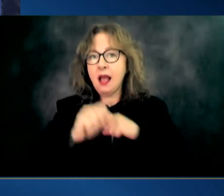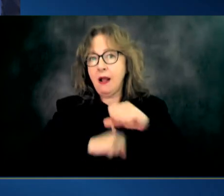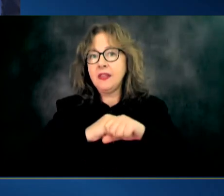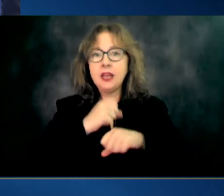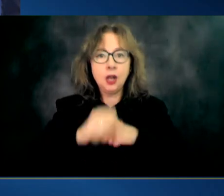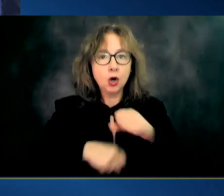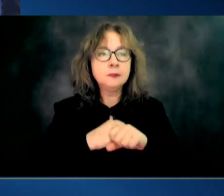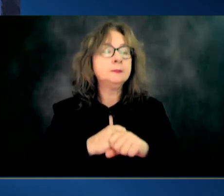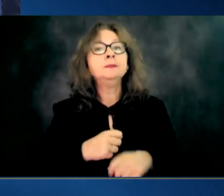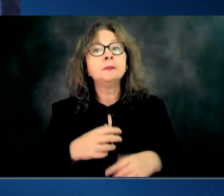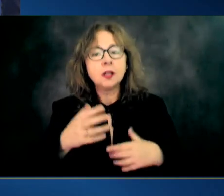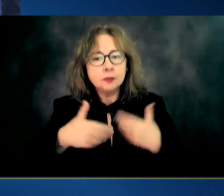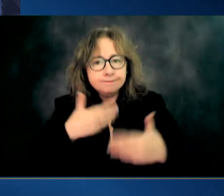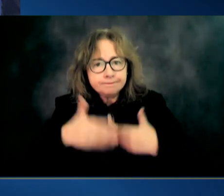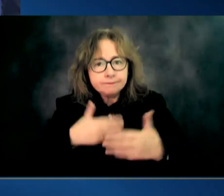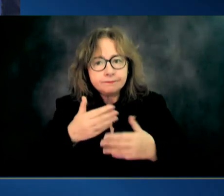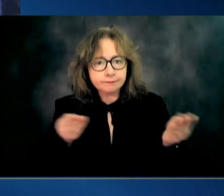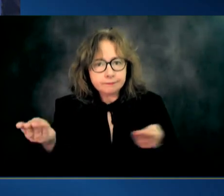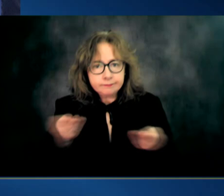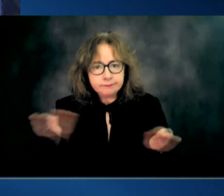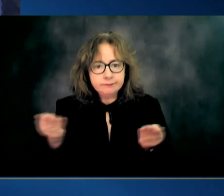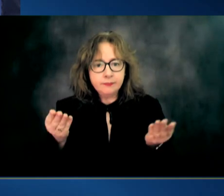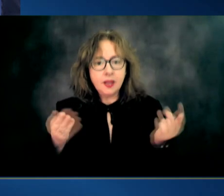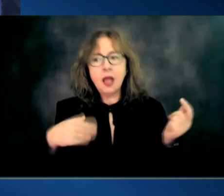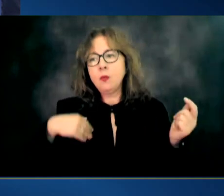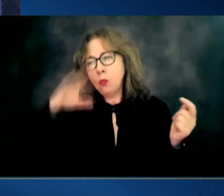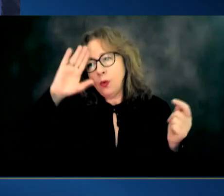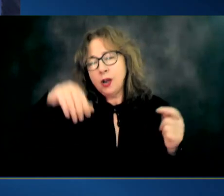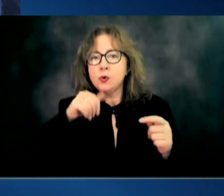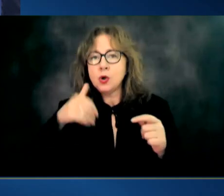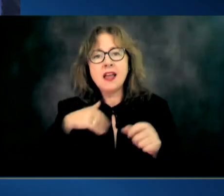we know that we don't have enough benign hematologists. We don't have enough providers.